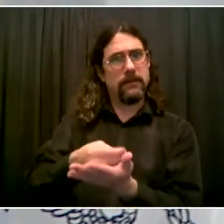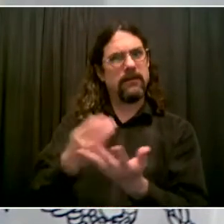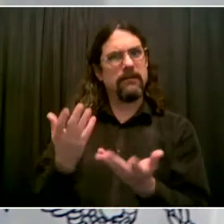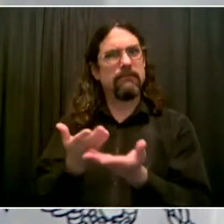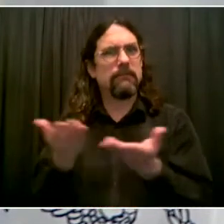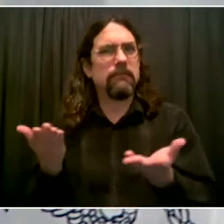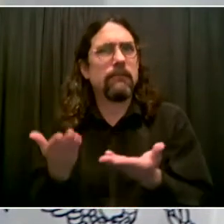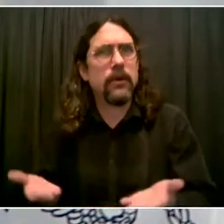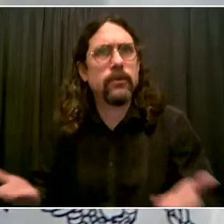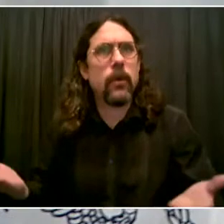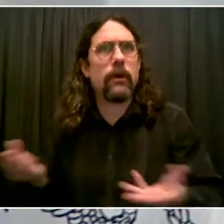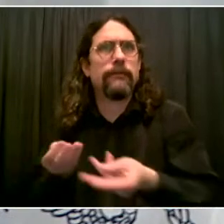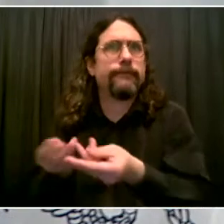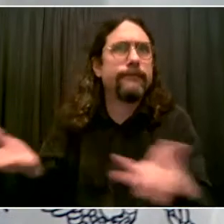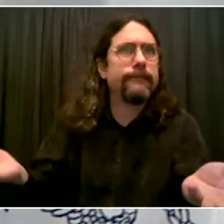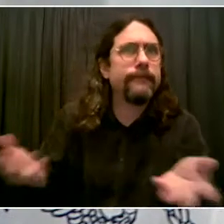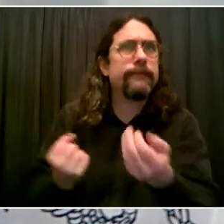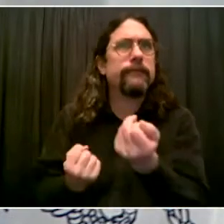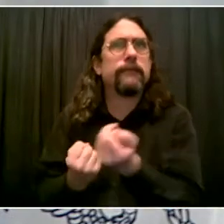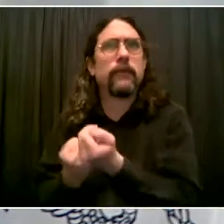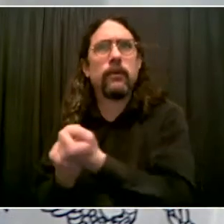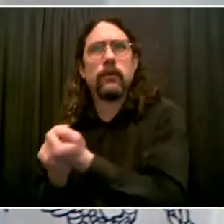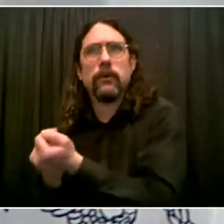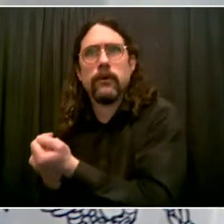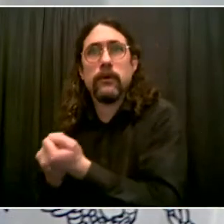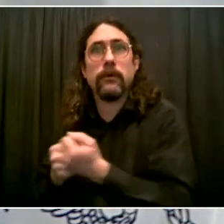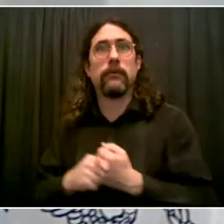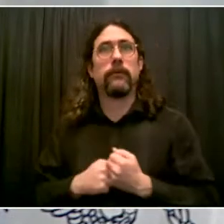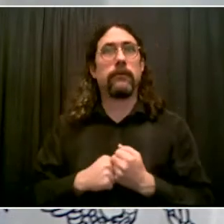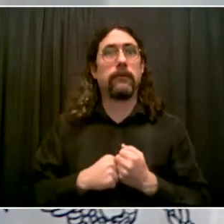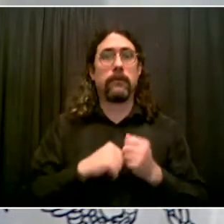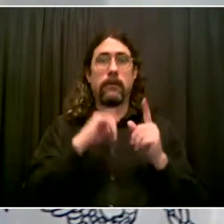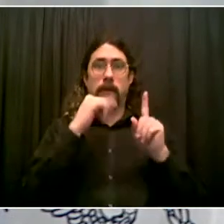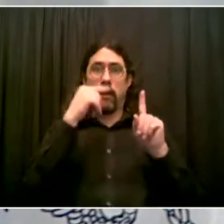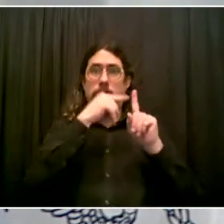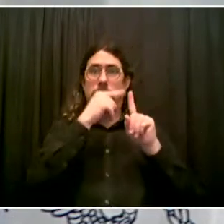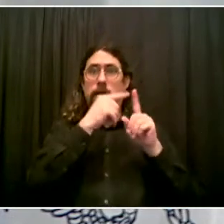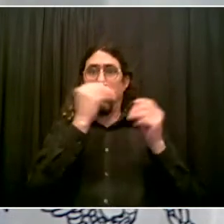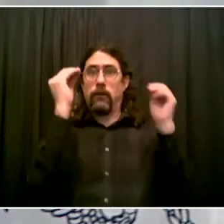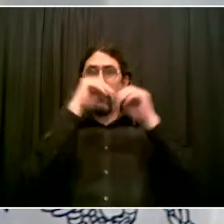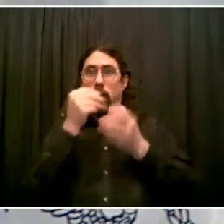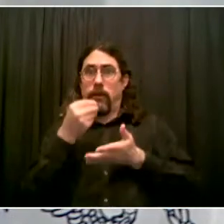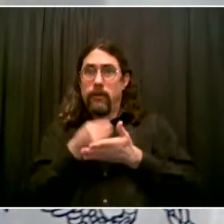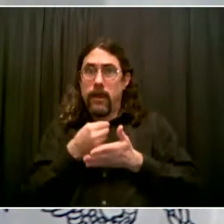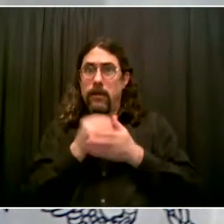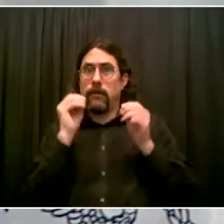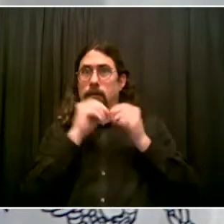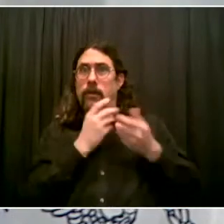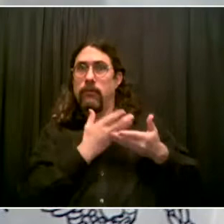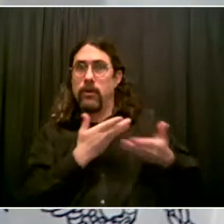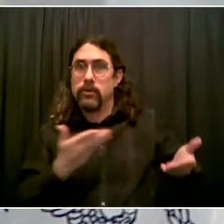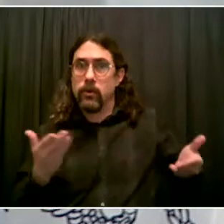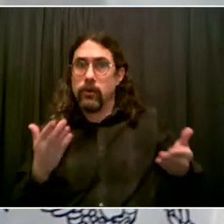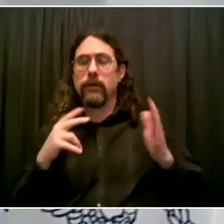WITH THOSE RESOURCES, ABSOLUTELY WE WILL STRENGTHEN OUR EFFORTS TO HELP KIDS WITH